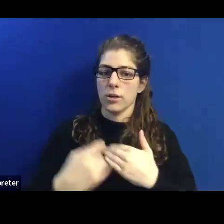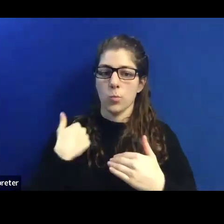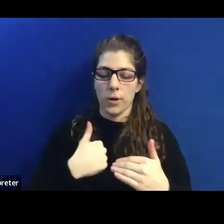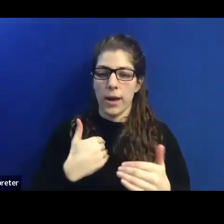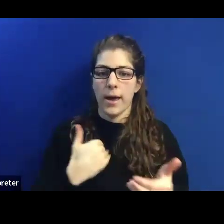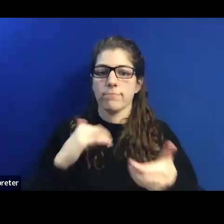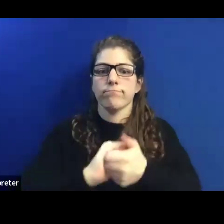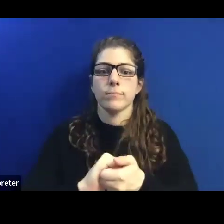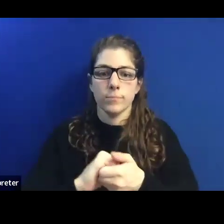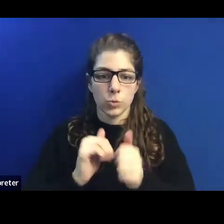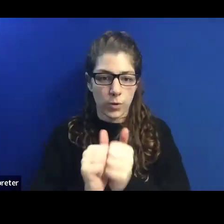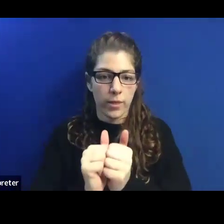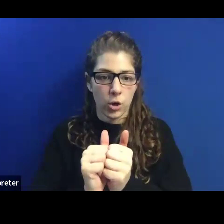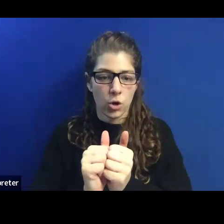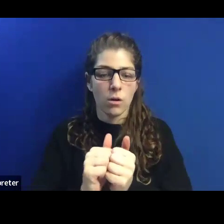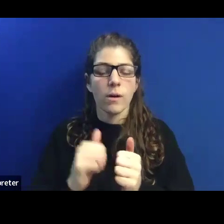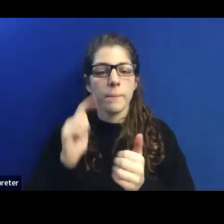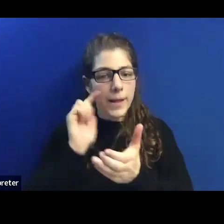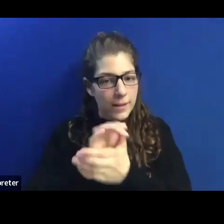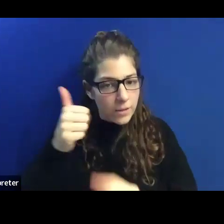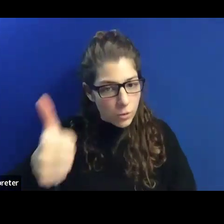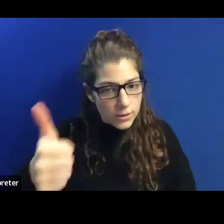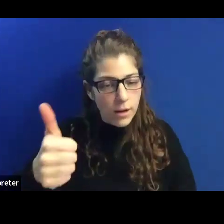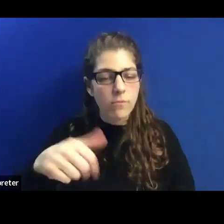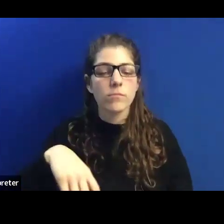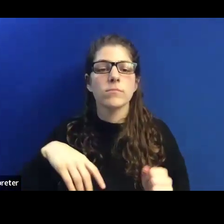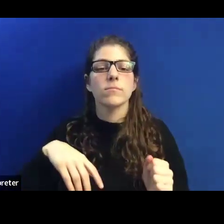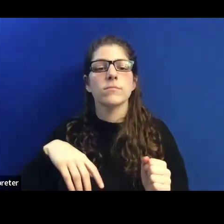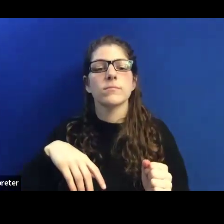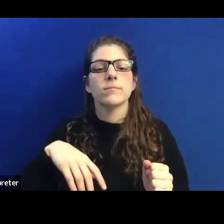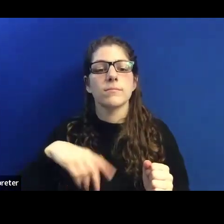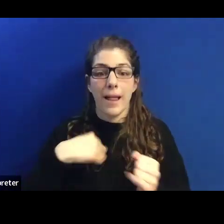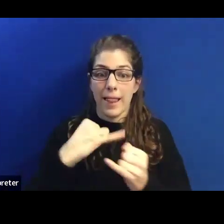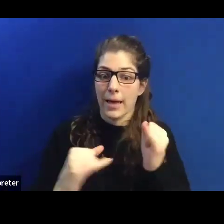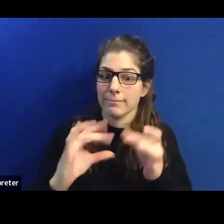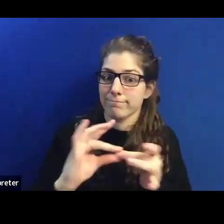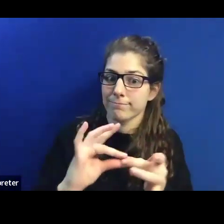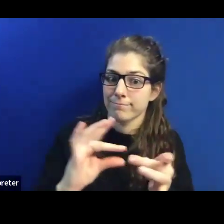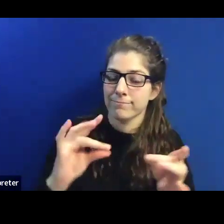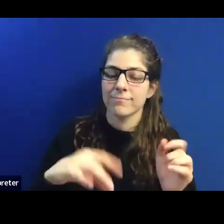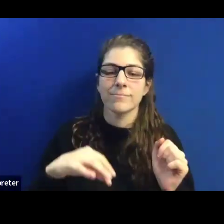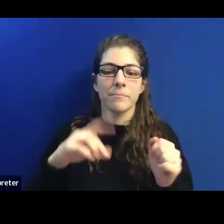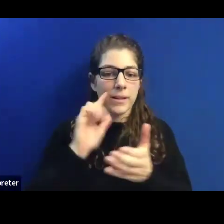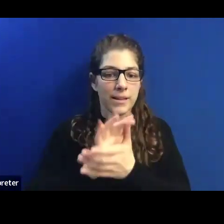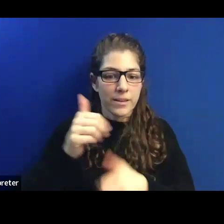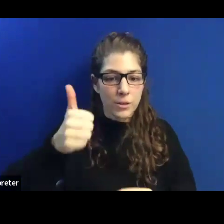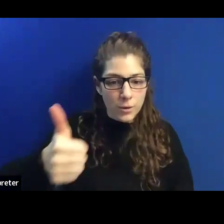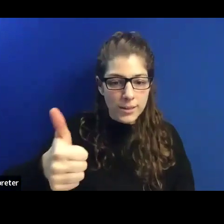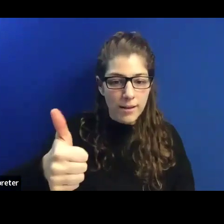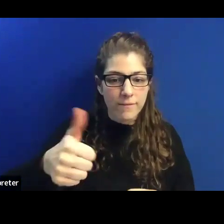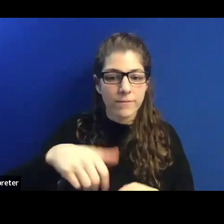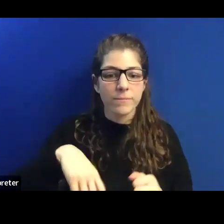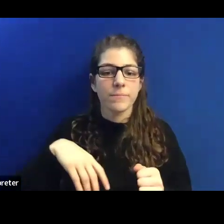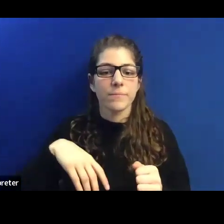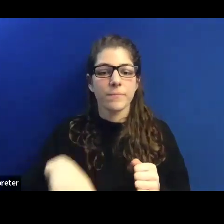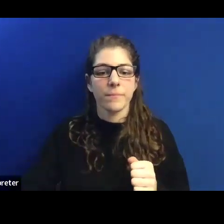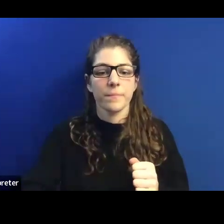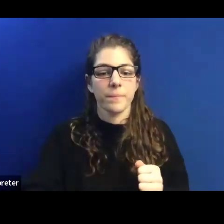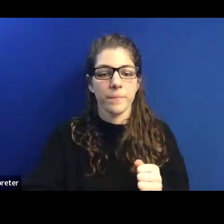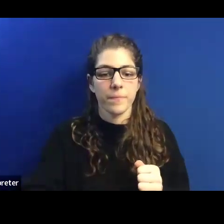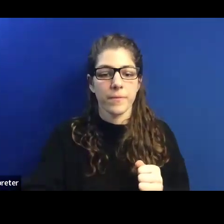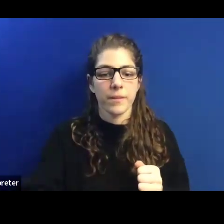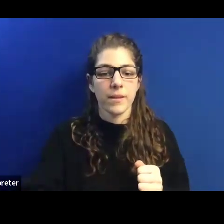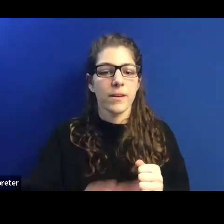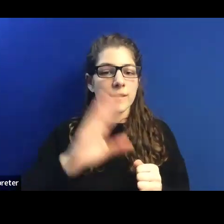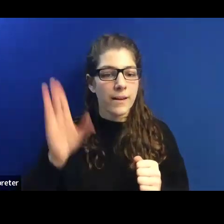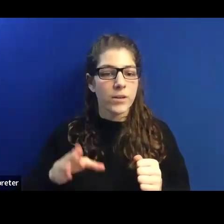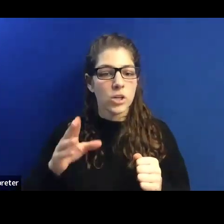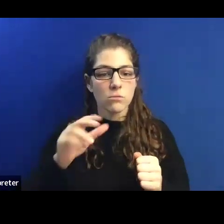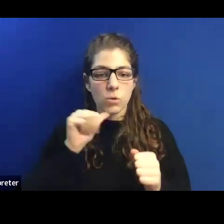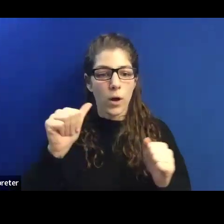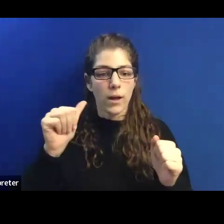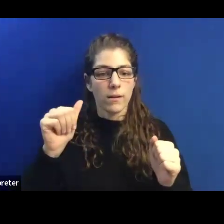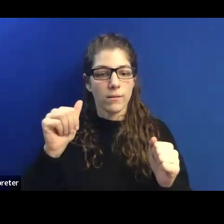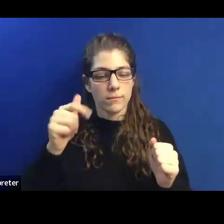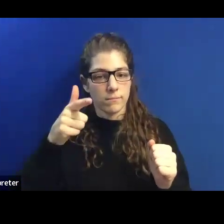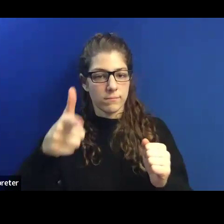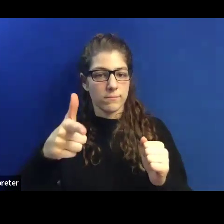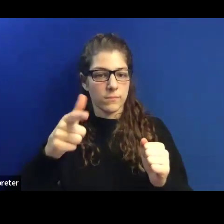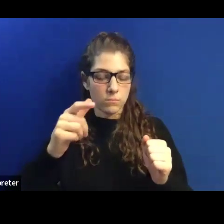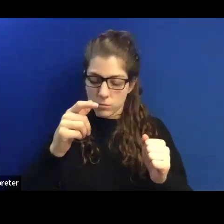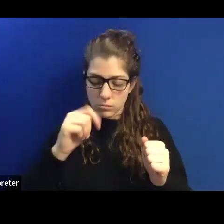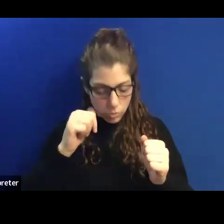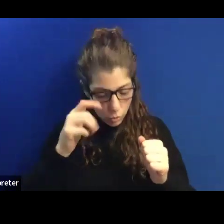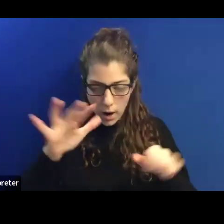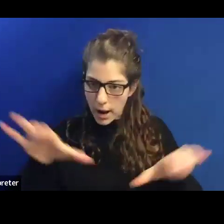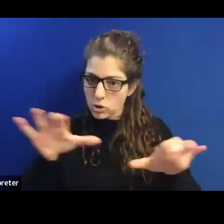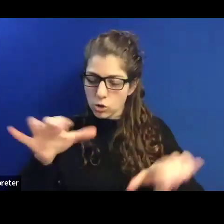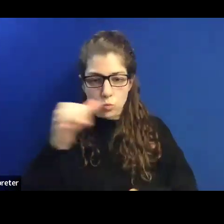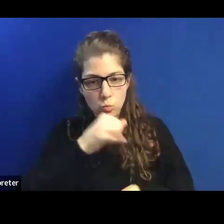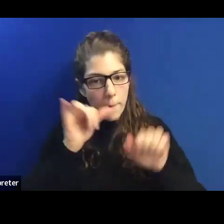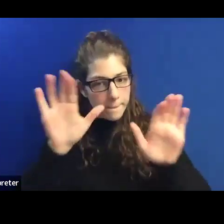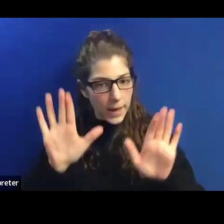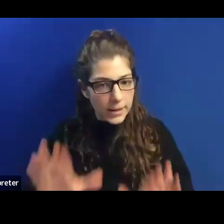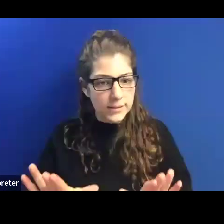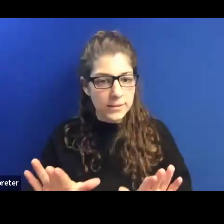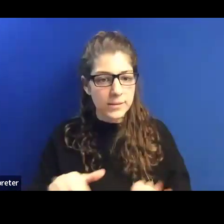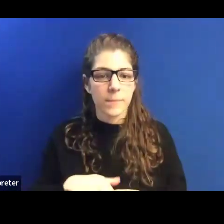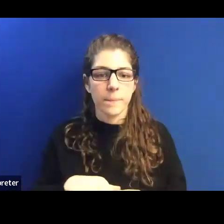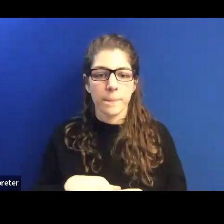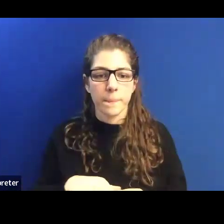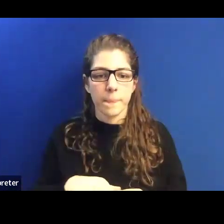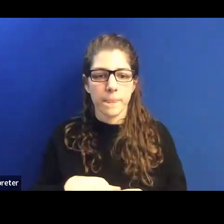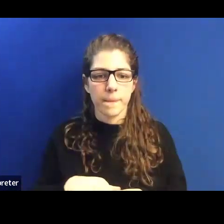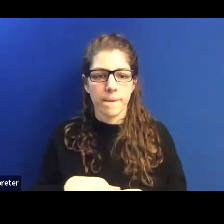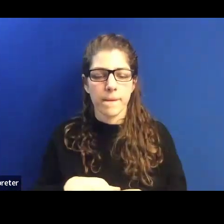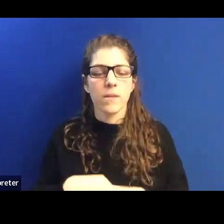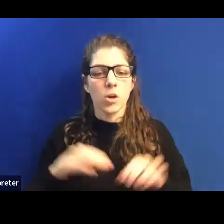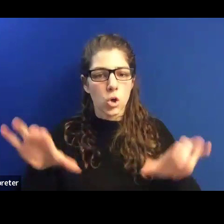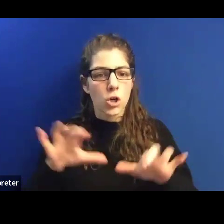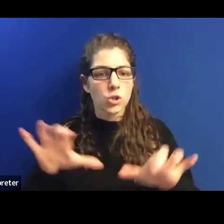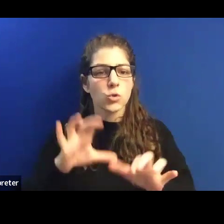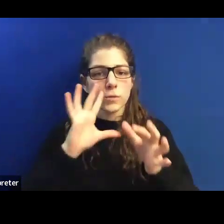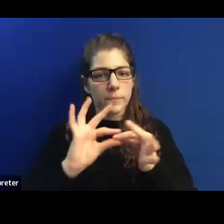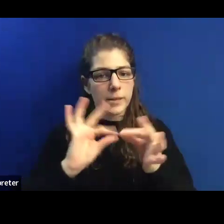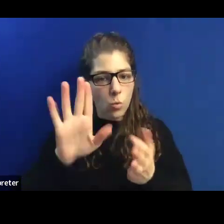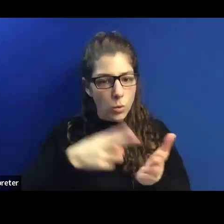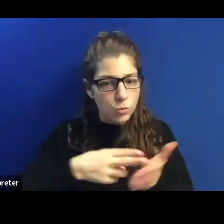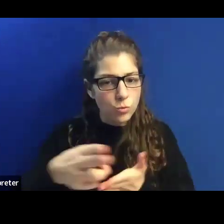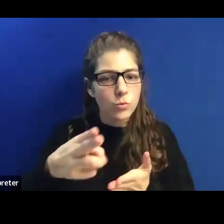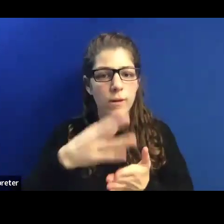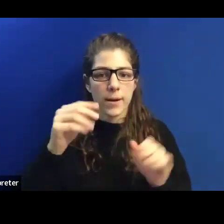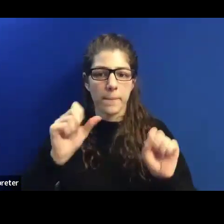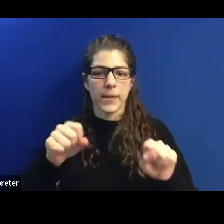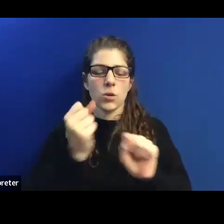And believe in yourself. These are my last words. Believe in yourself. Trust your instincts and never underestimate the impact of your actions. You have the strength to overcome obstacles, the courage to speak your truth and the ability to make a difference.